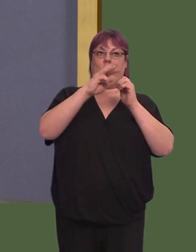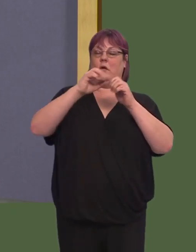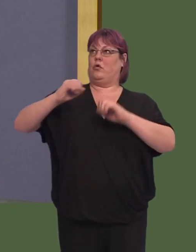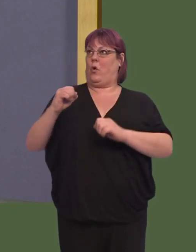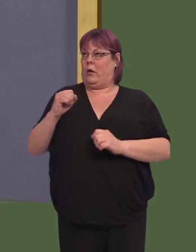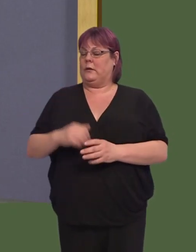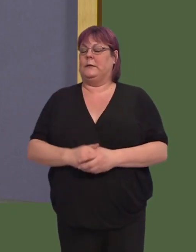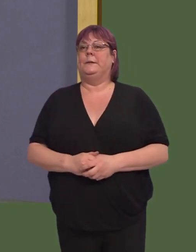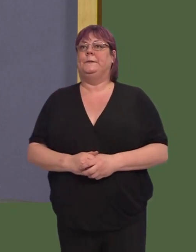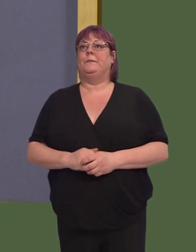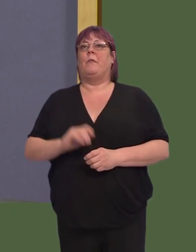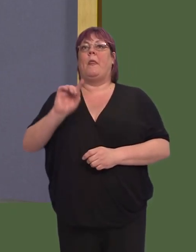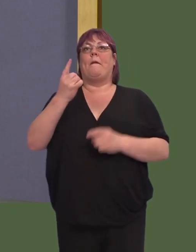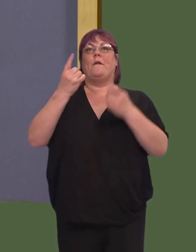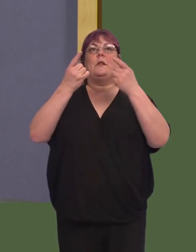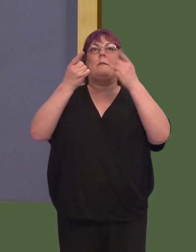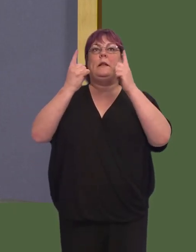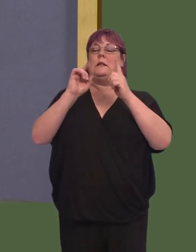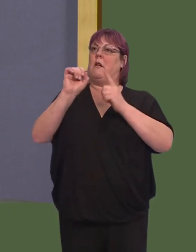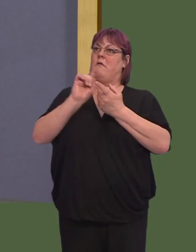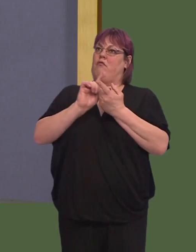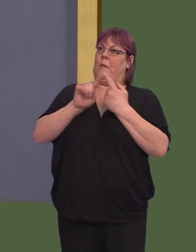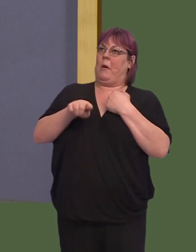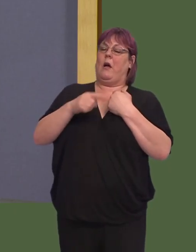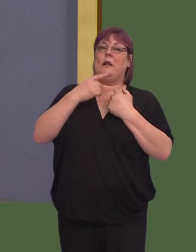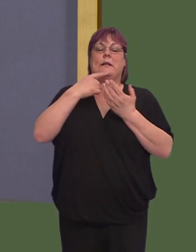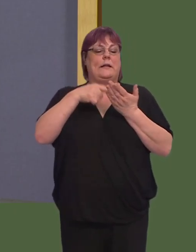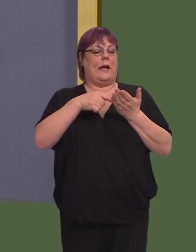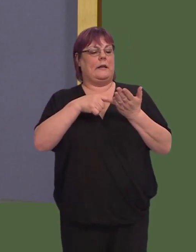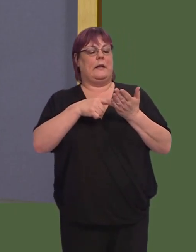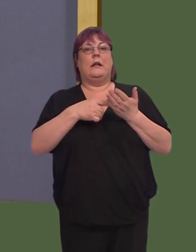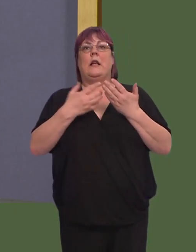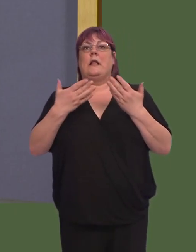The First Minister of Wales in reply has stated that, as currently drafted, the EU withdrawal